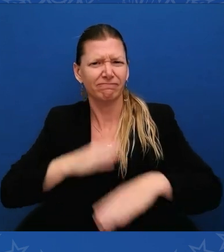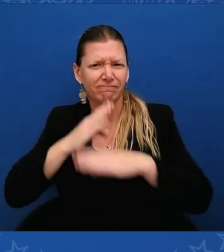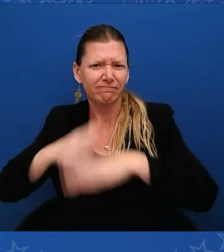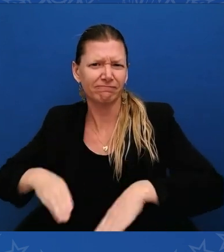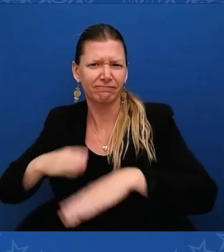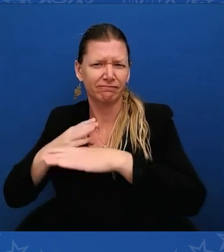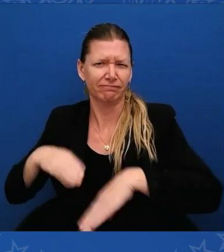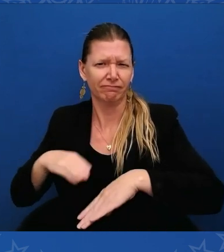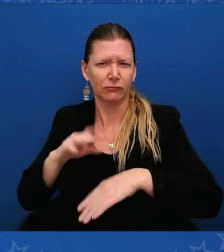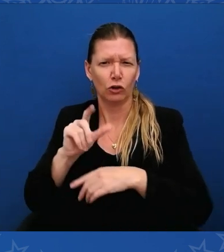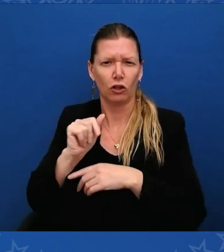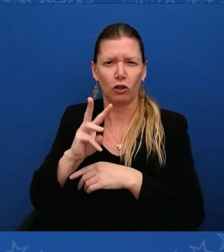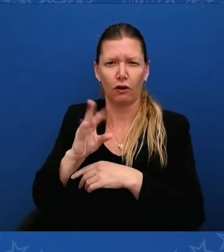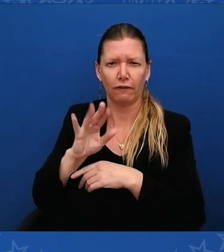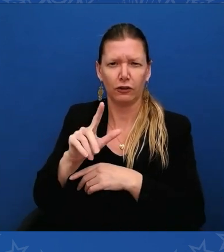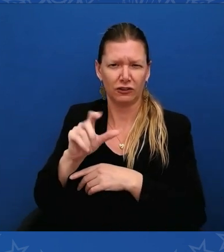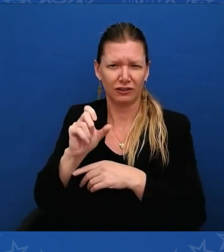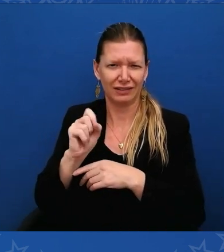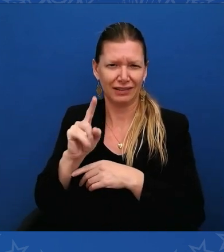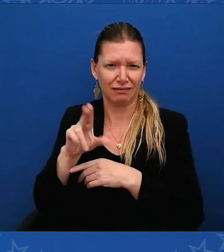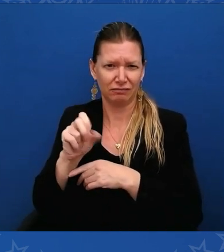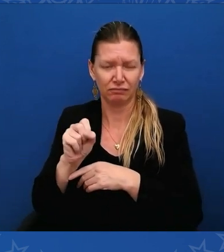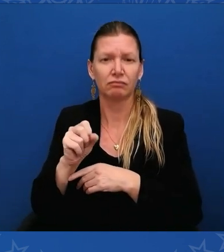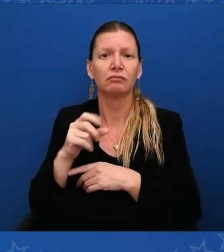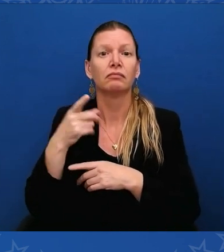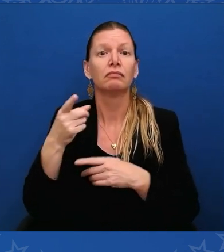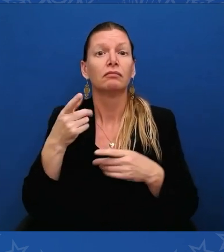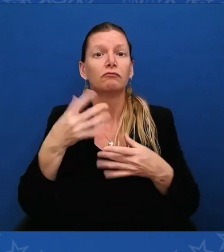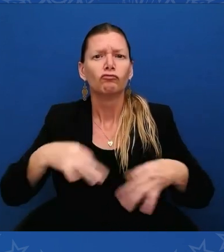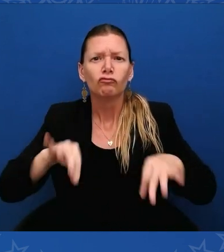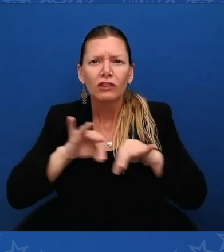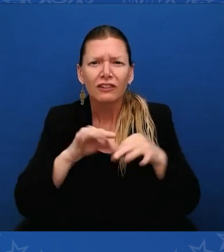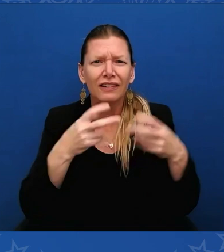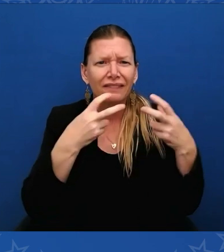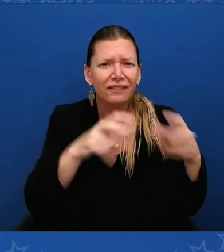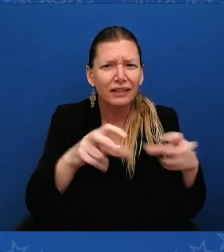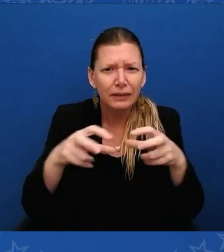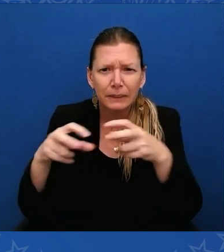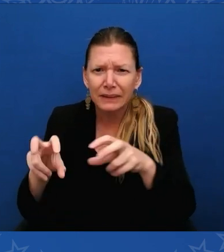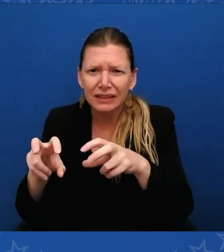community lowering unemployment, expanding access to health care,